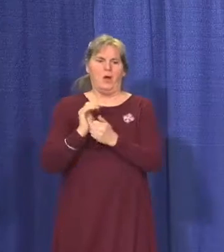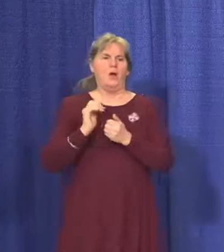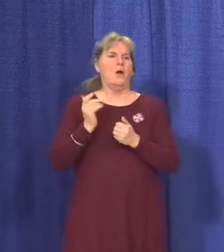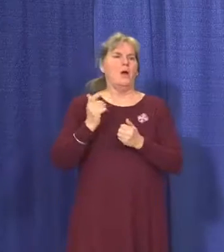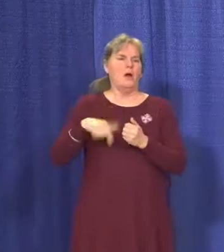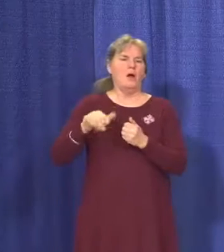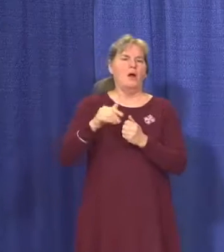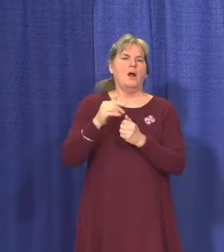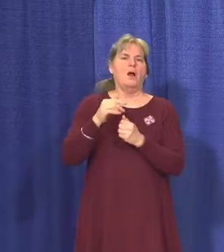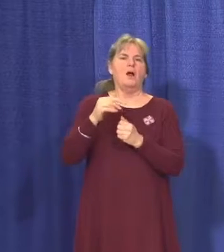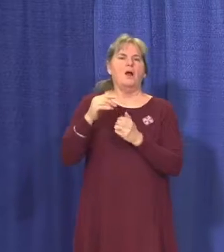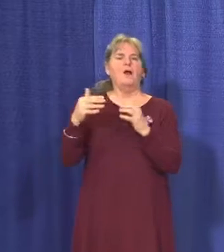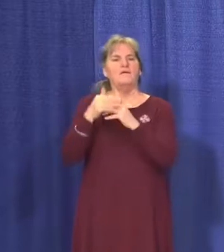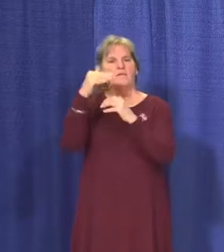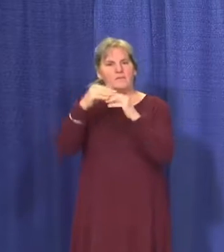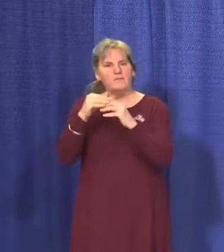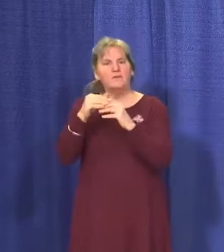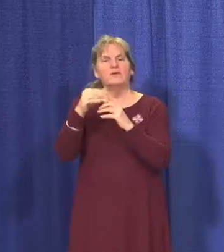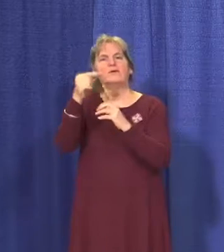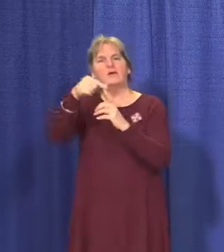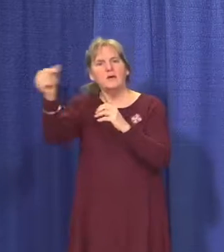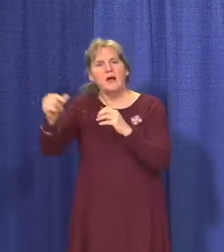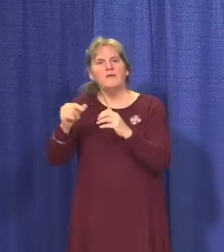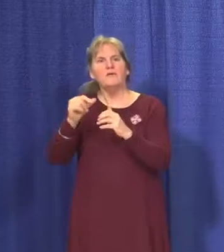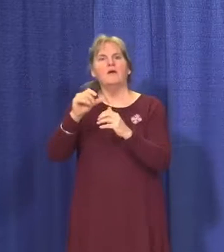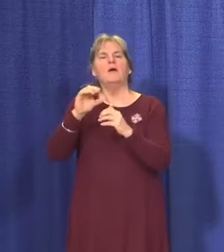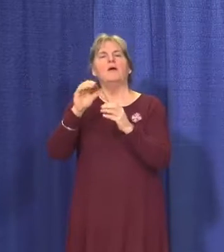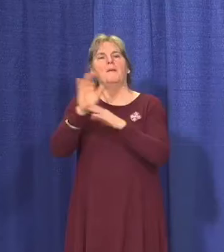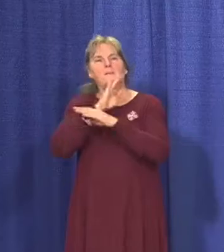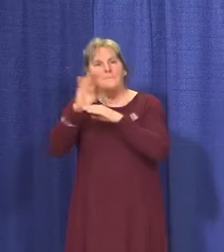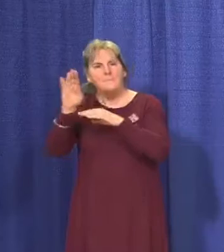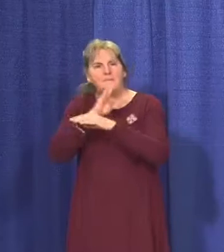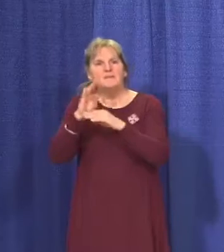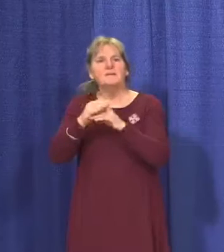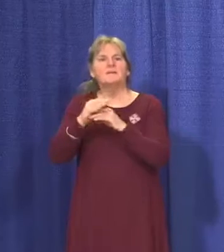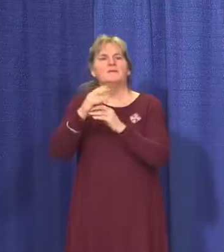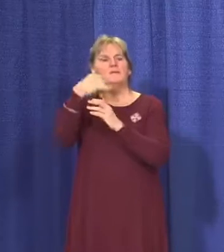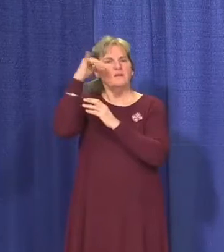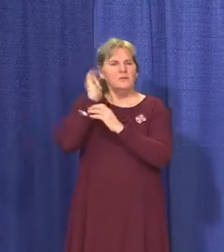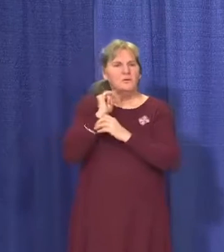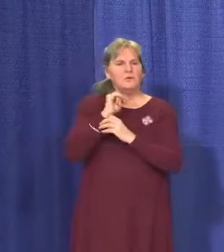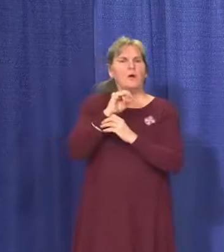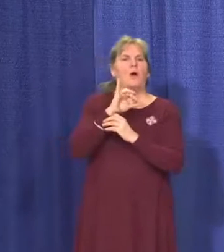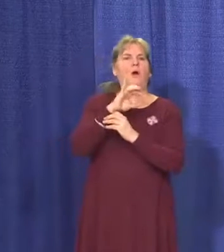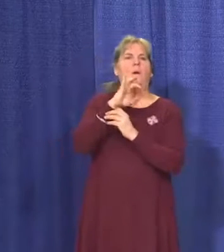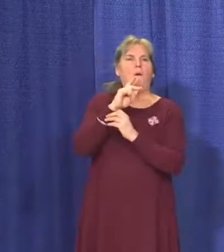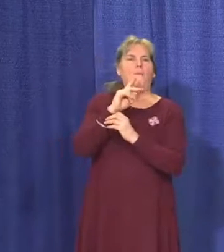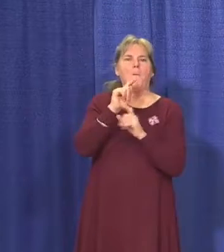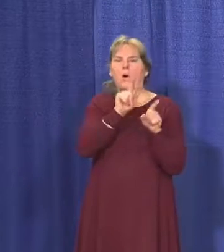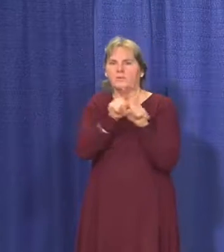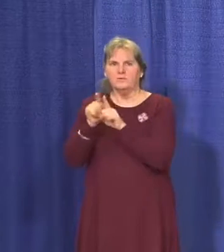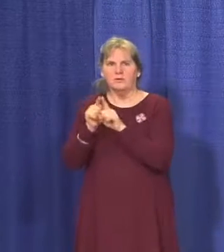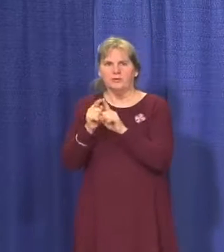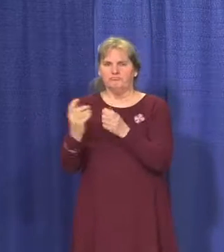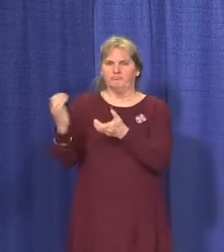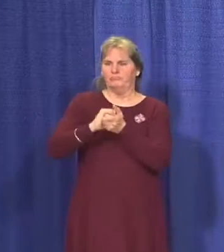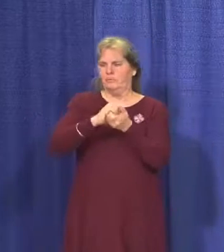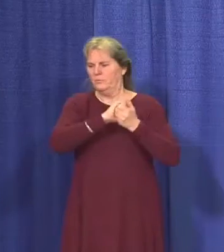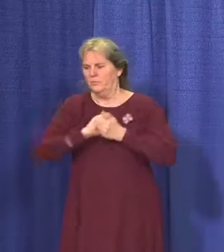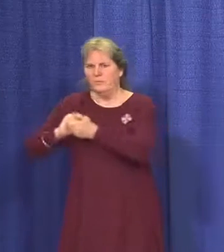partners-- our First Nations partners, corporations, and Yukon Housing Corporation, as we